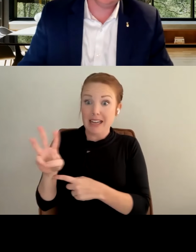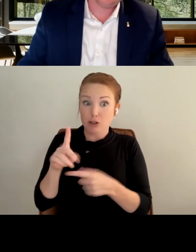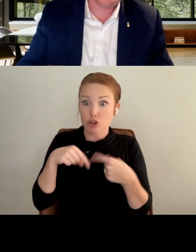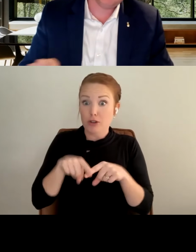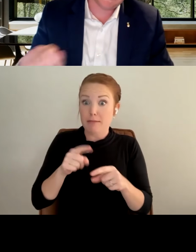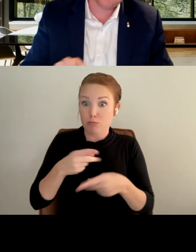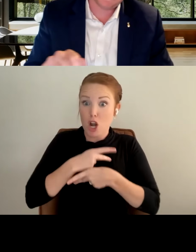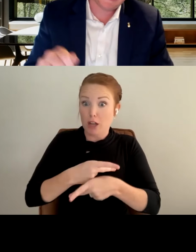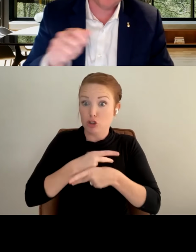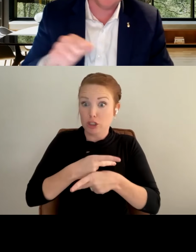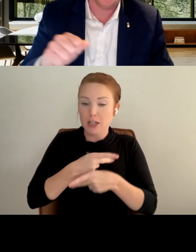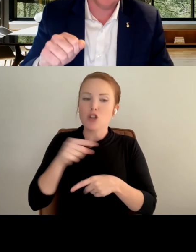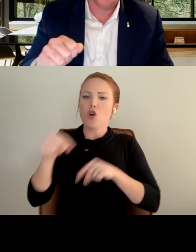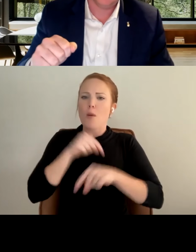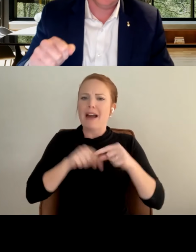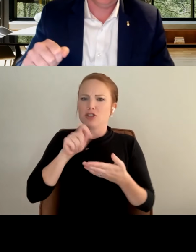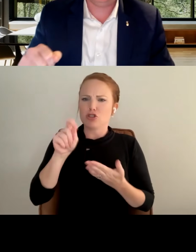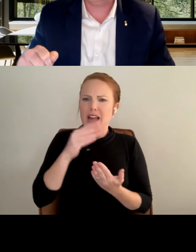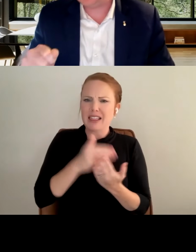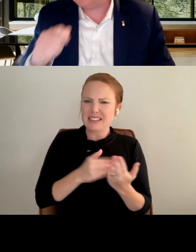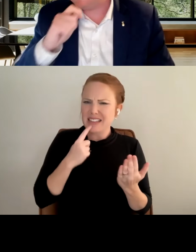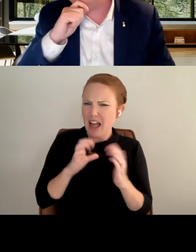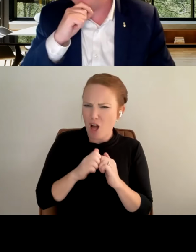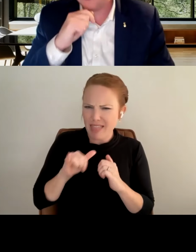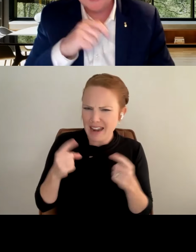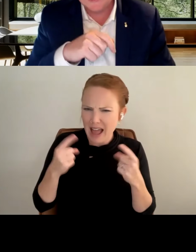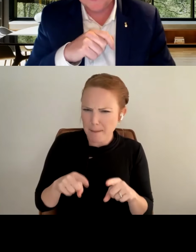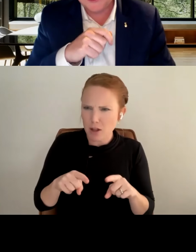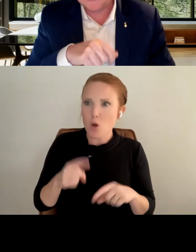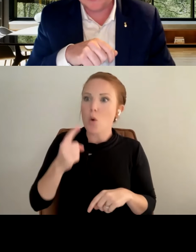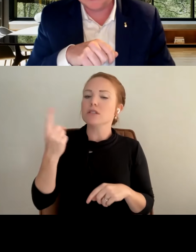and say okay how did that happen? We could say well, someone agreed that they did all